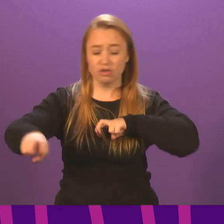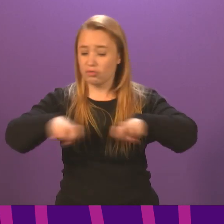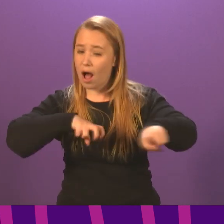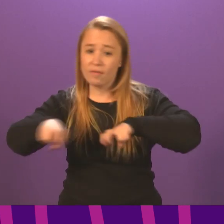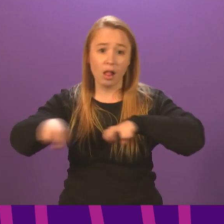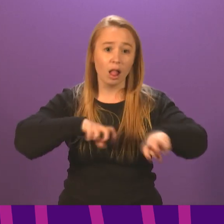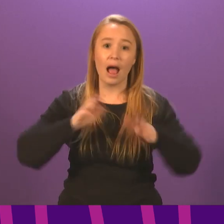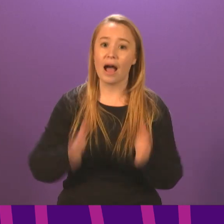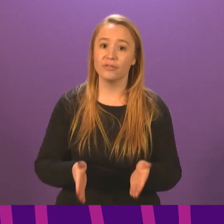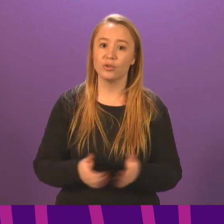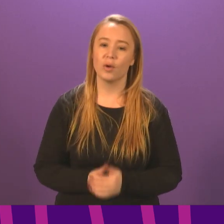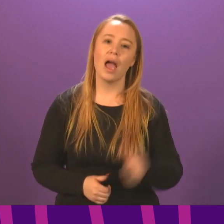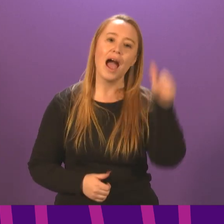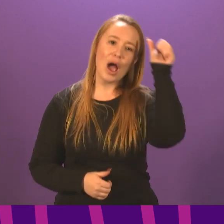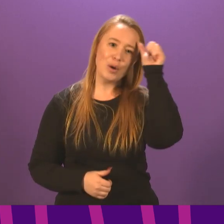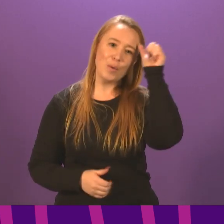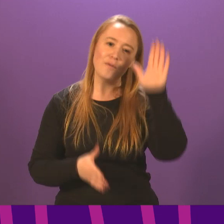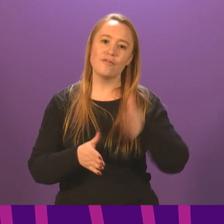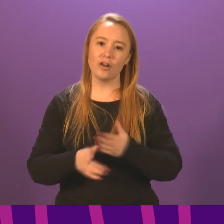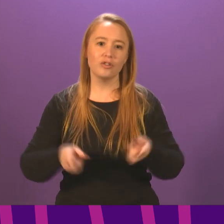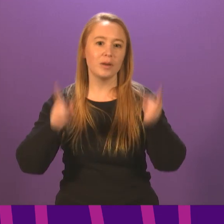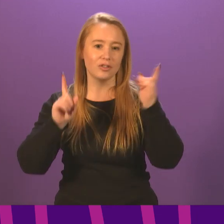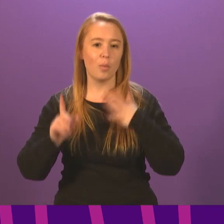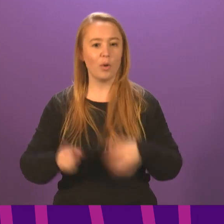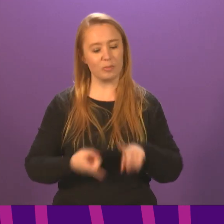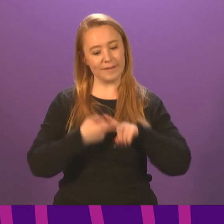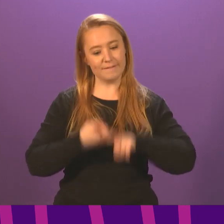for then. I can understand why she might not want to take a fixed position but, regardless